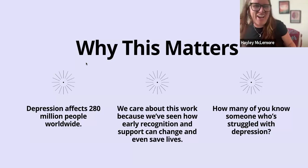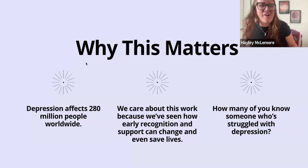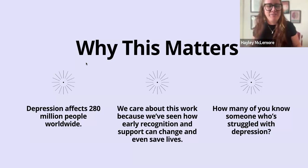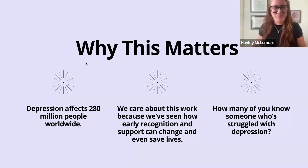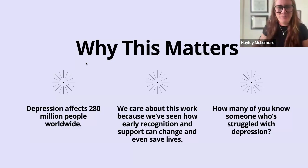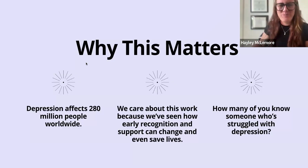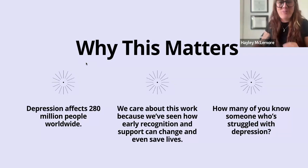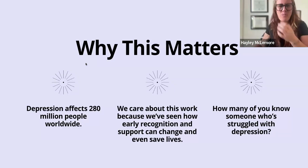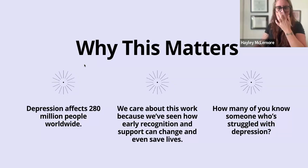Thank you, Shelby, for participating.